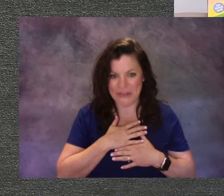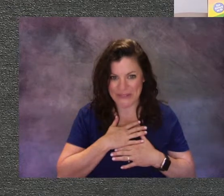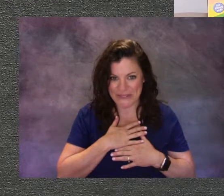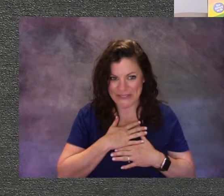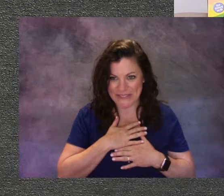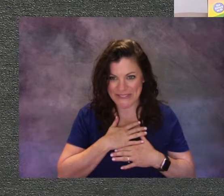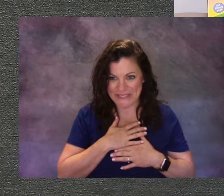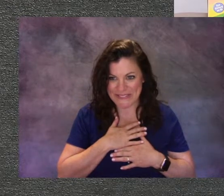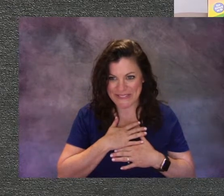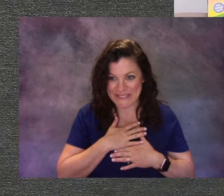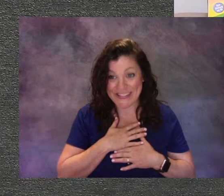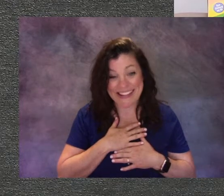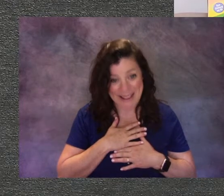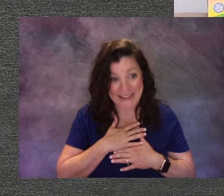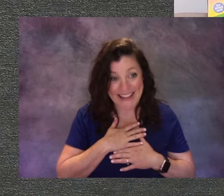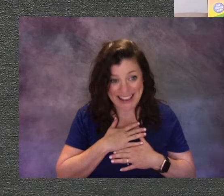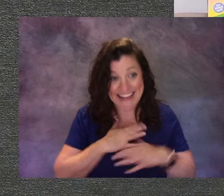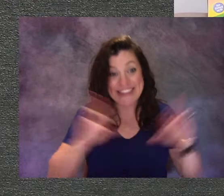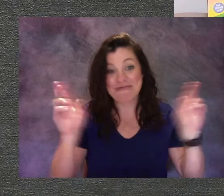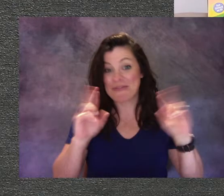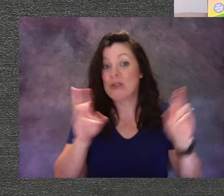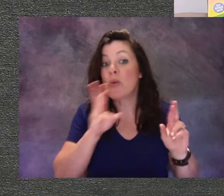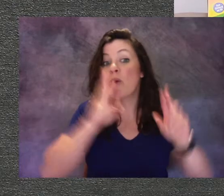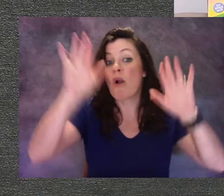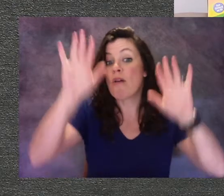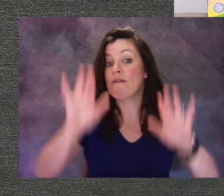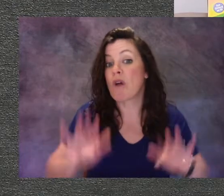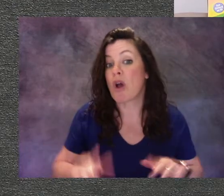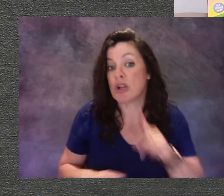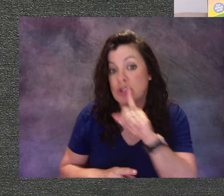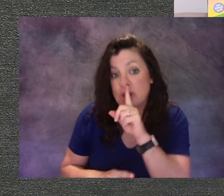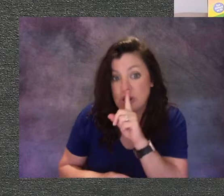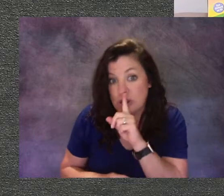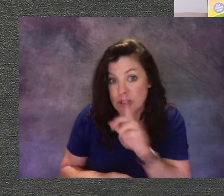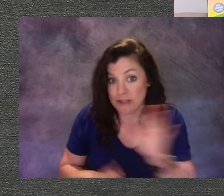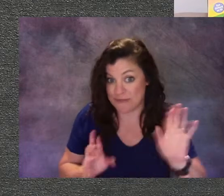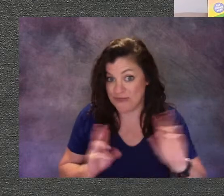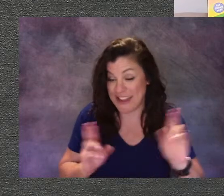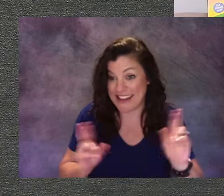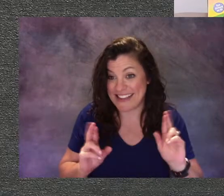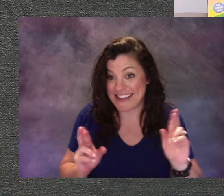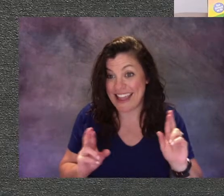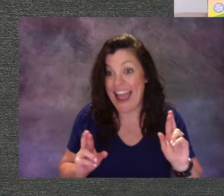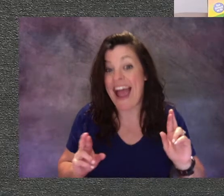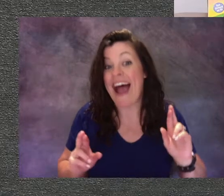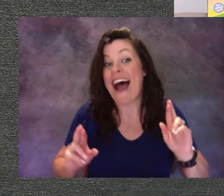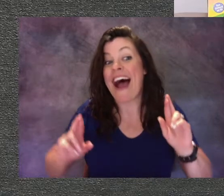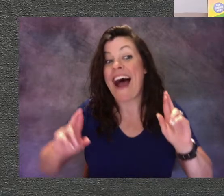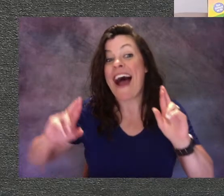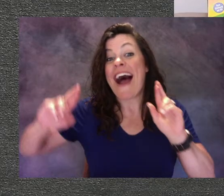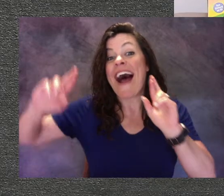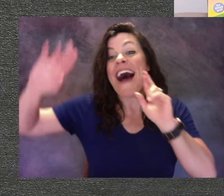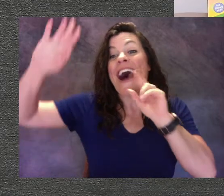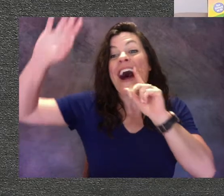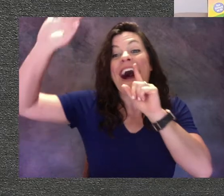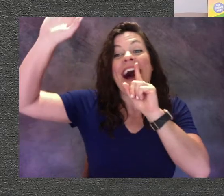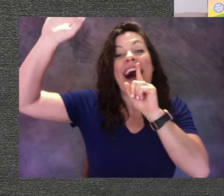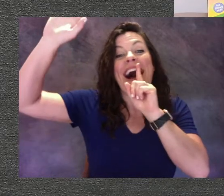Now, are you ready to do waterfall with me? Okay. Put your hands up in the air. And we're gonna make the sound of a waterfall